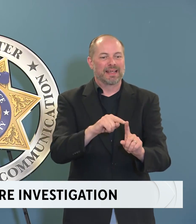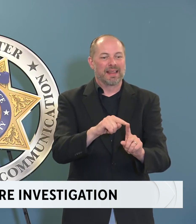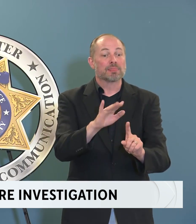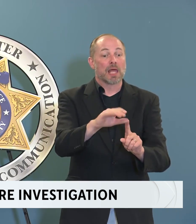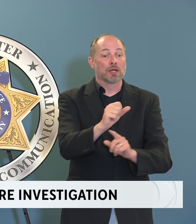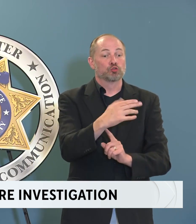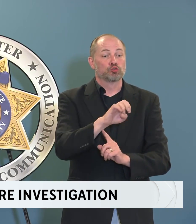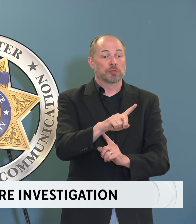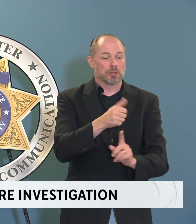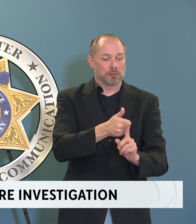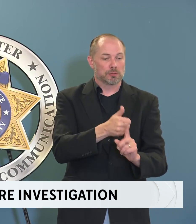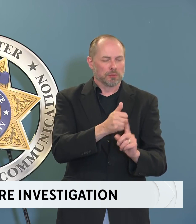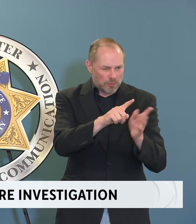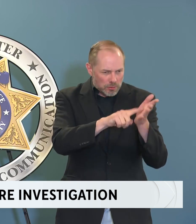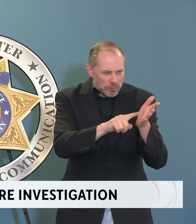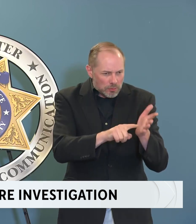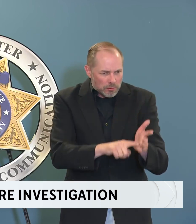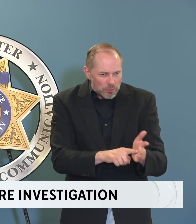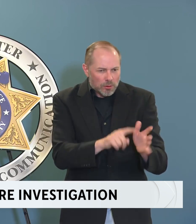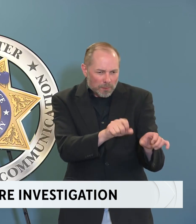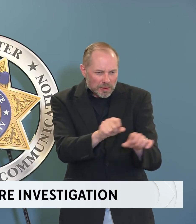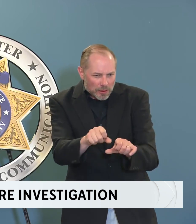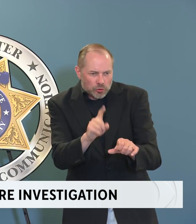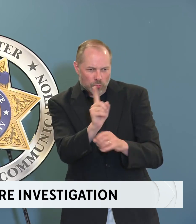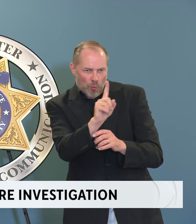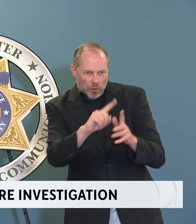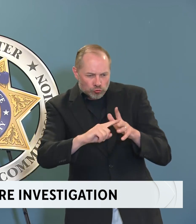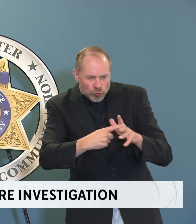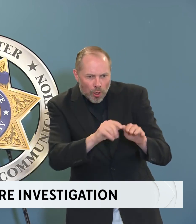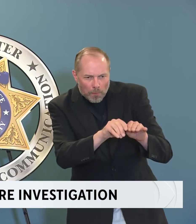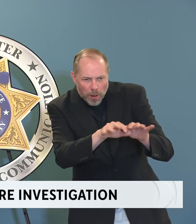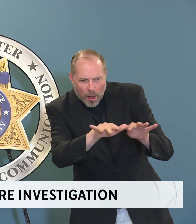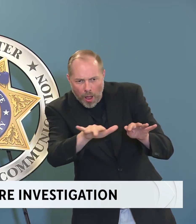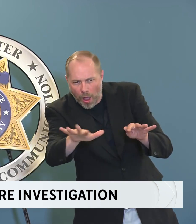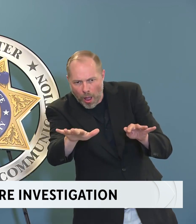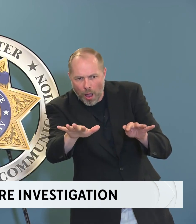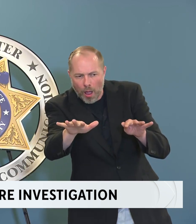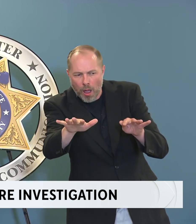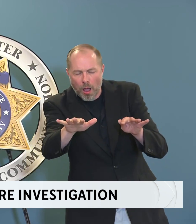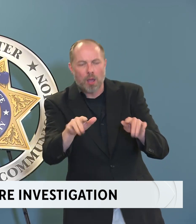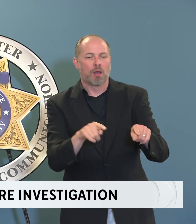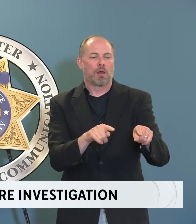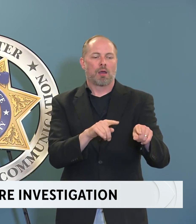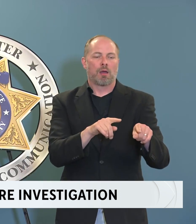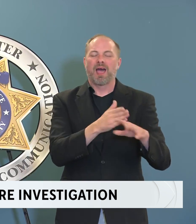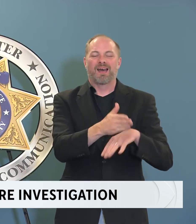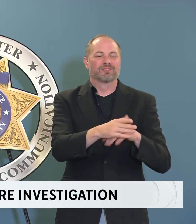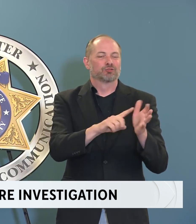SOON BURN AS A FIRE CONTINUED TO SPREAD EAST ON THE PROPERTY. THAT SHED WAS INITIALLY